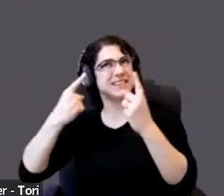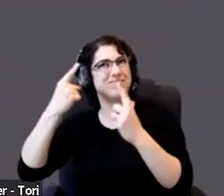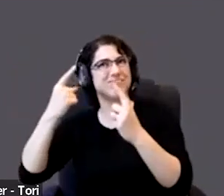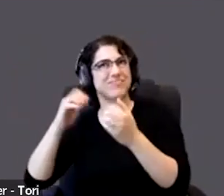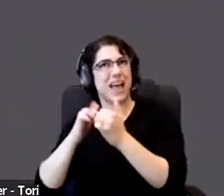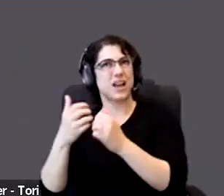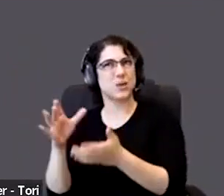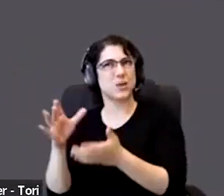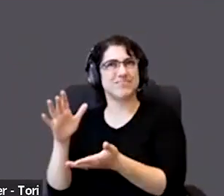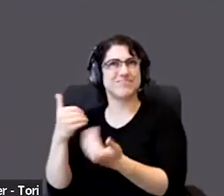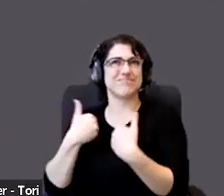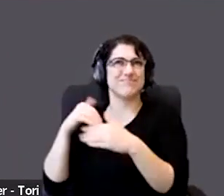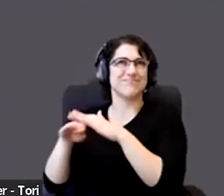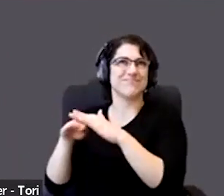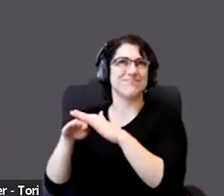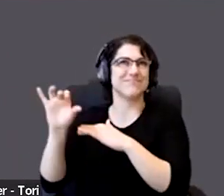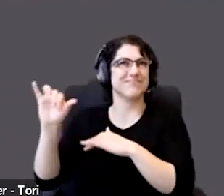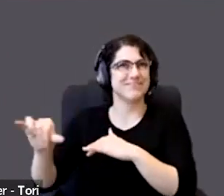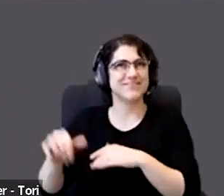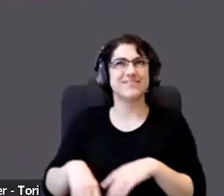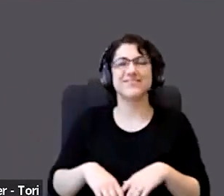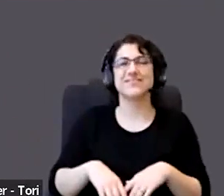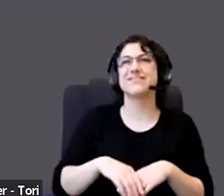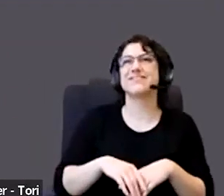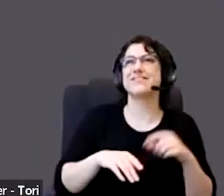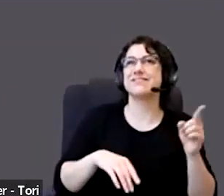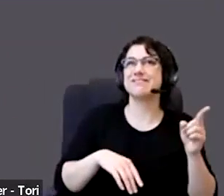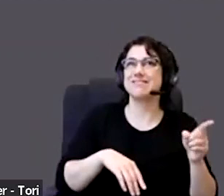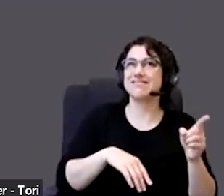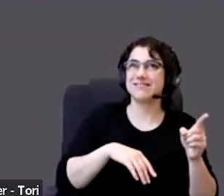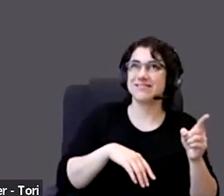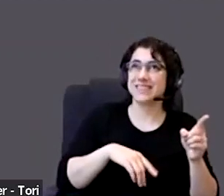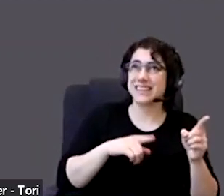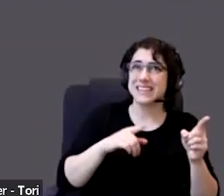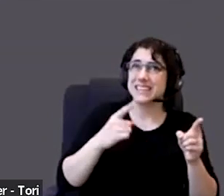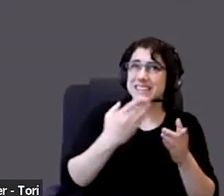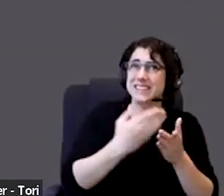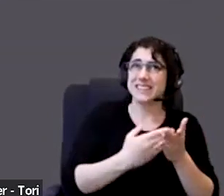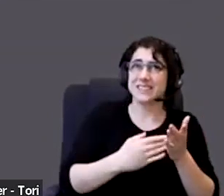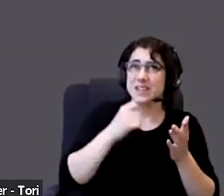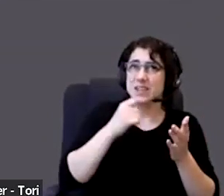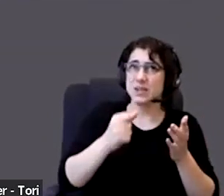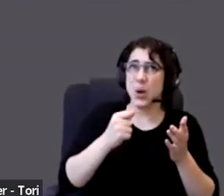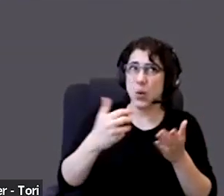The EHRs don't collect a lot of the information about social determinants of health that they could collect,